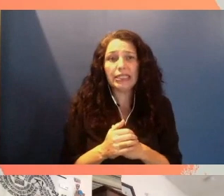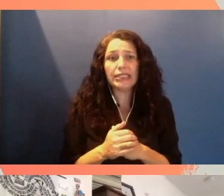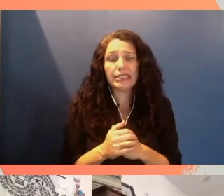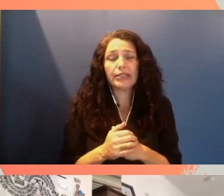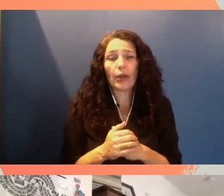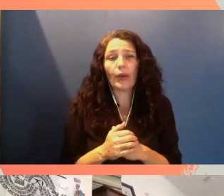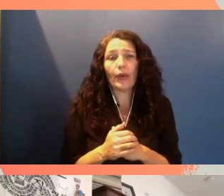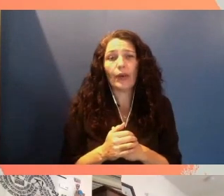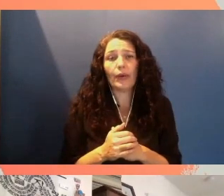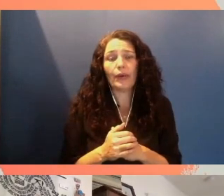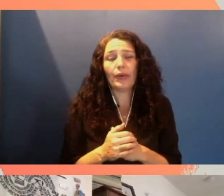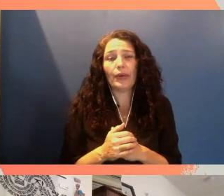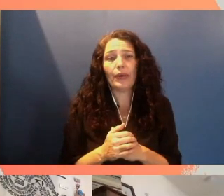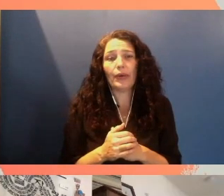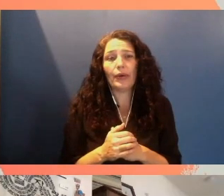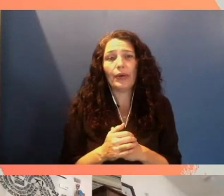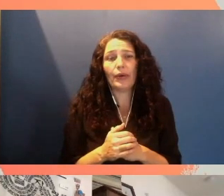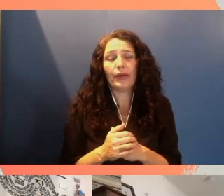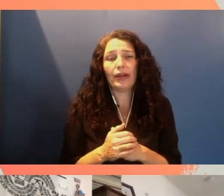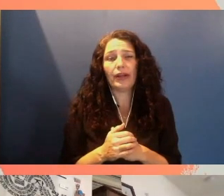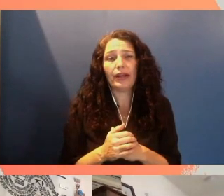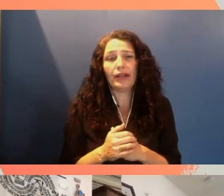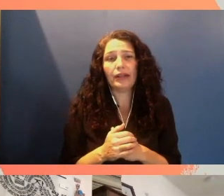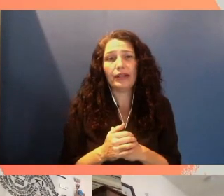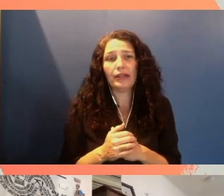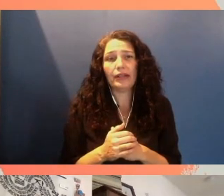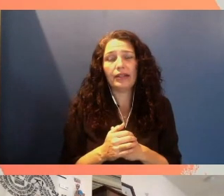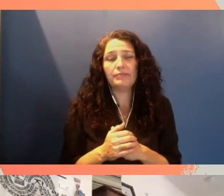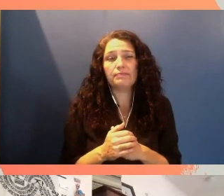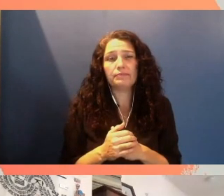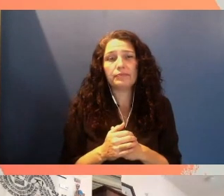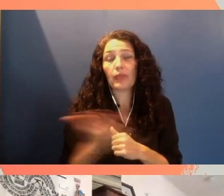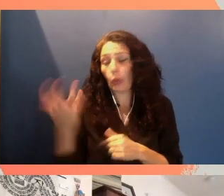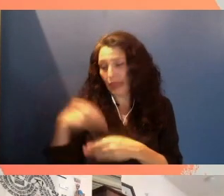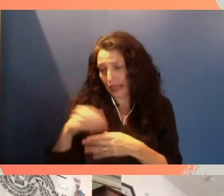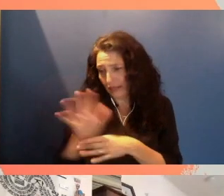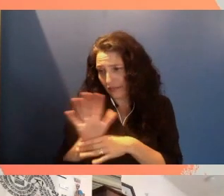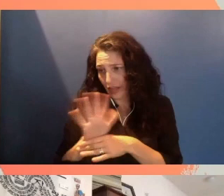or, in the film, in his film about,